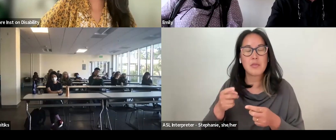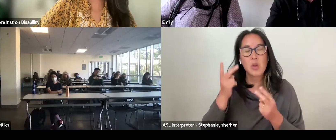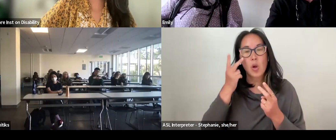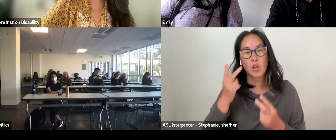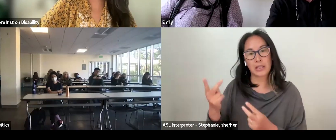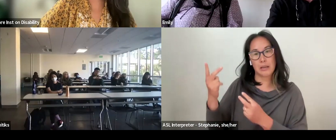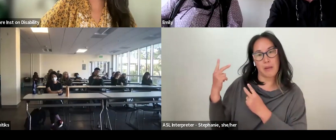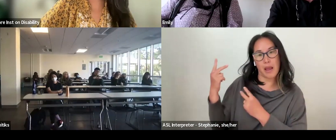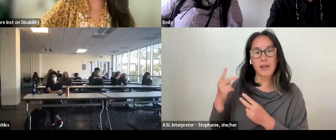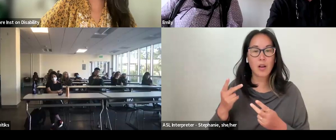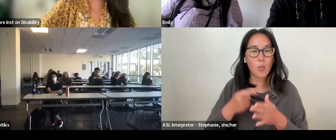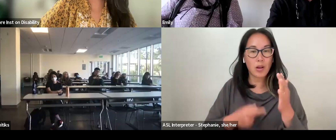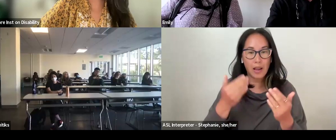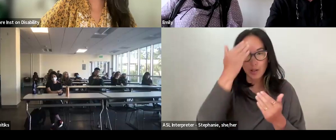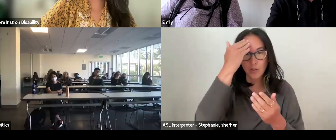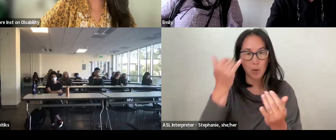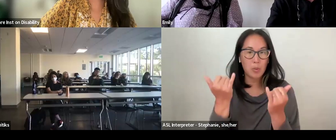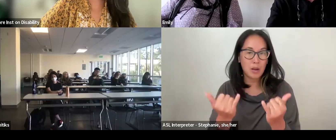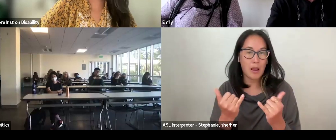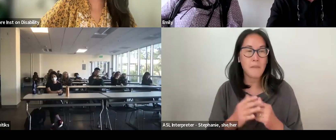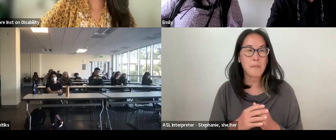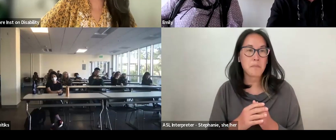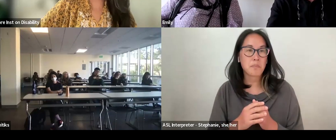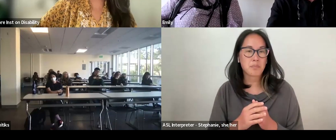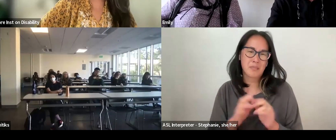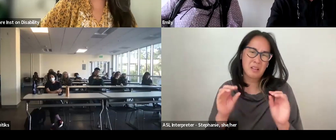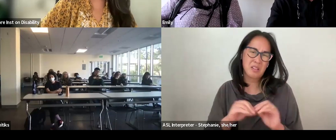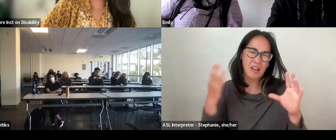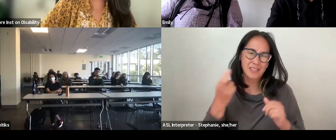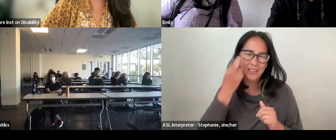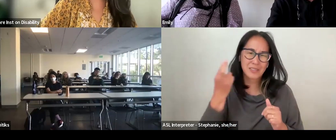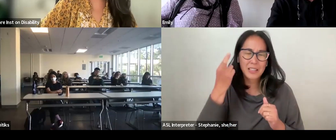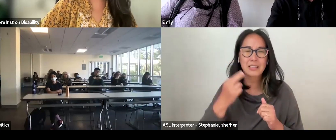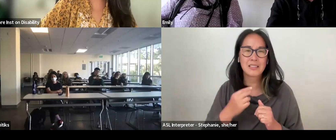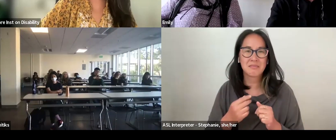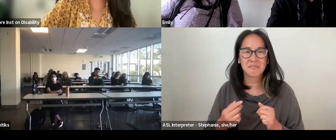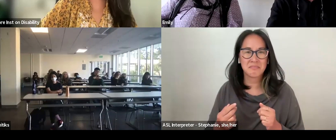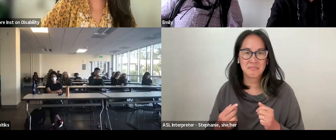I mean, I have to say, for obvious reasons, I don't do a lot of teaching